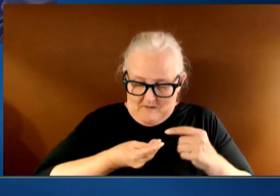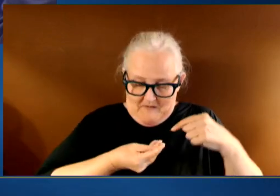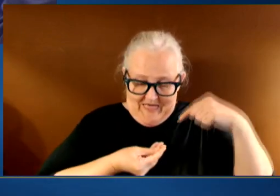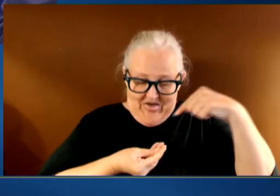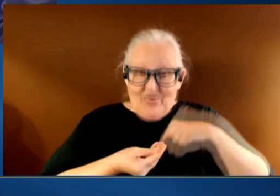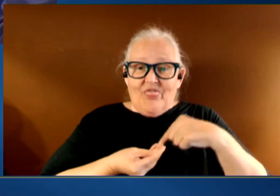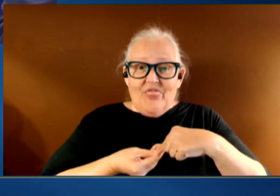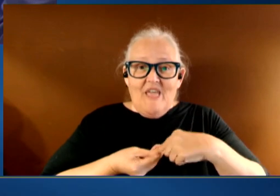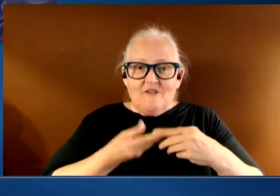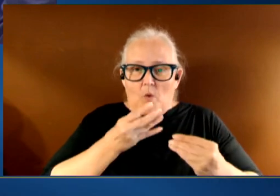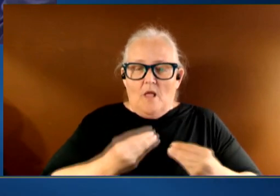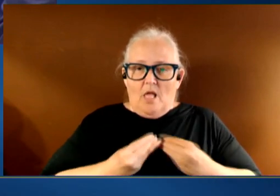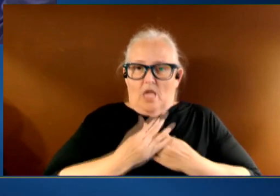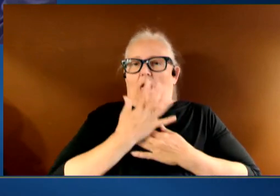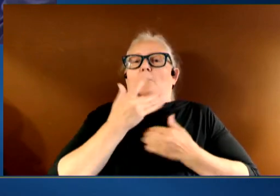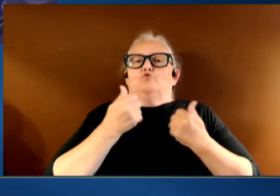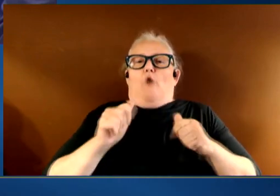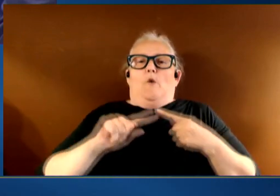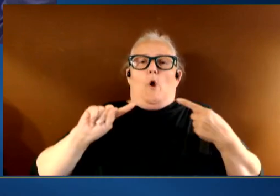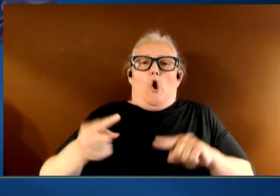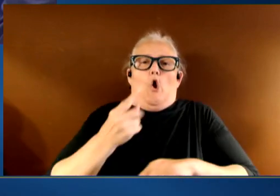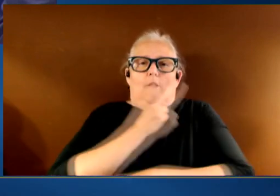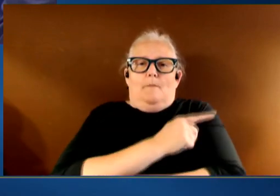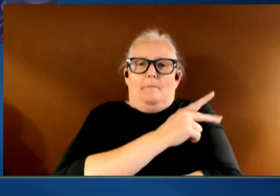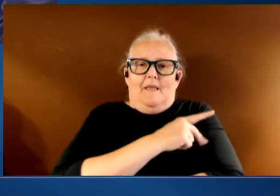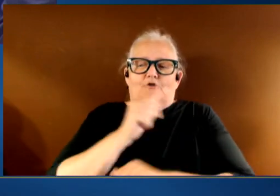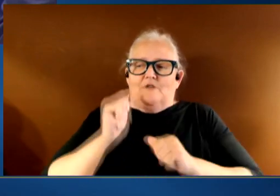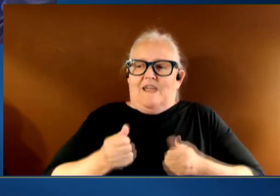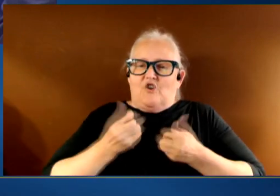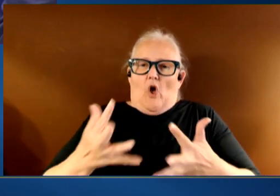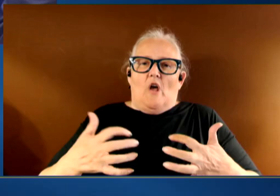skin and scarring of the lungs and can be deadly. We don't want to replace something that's even